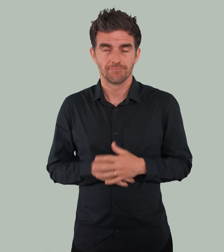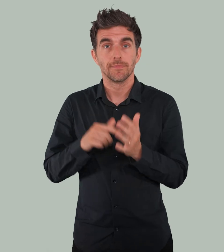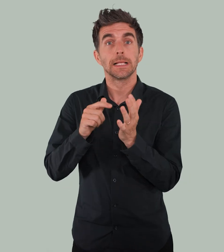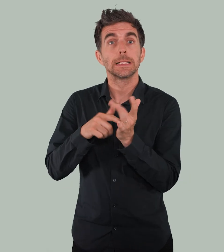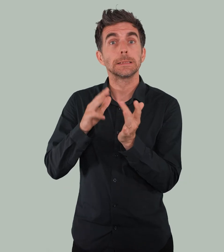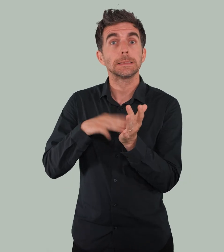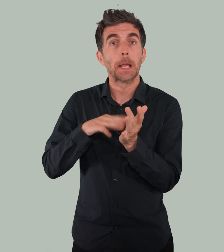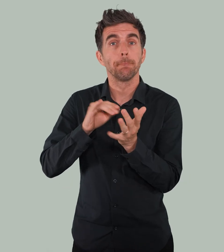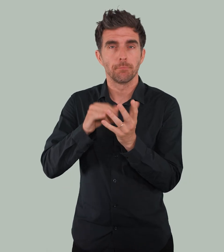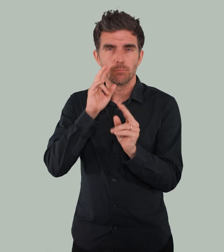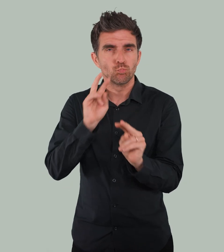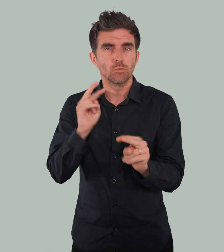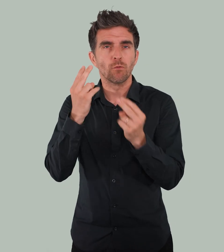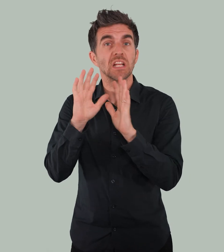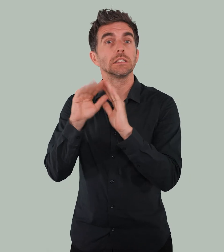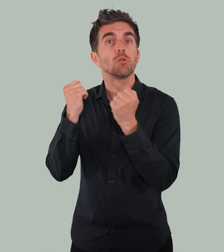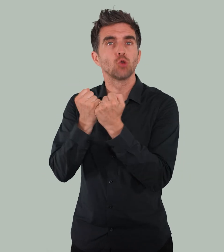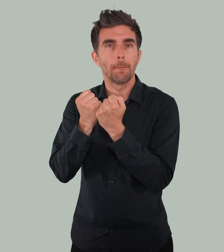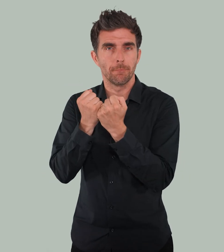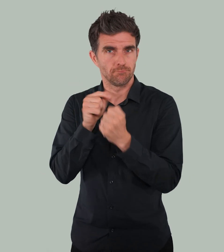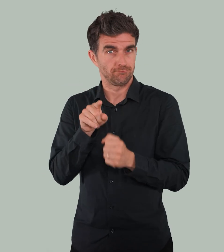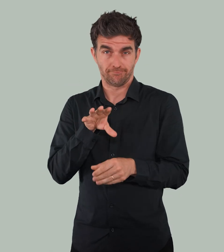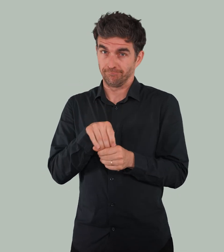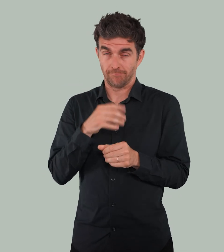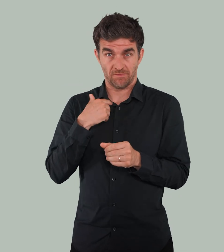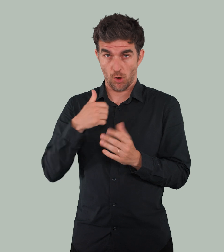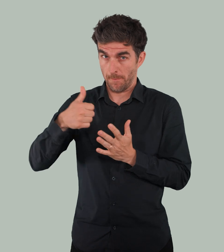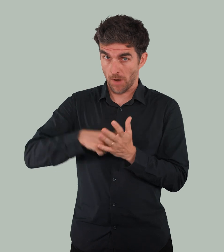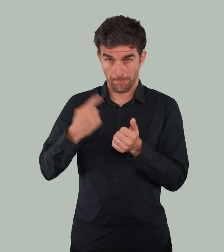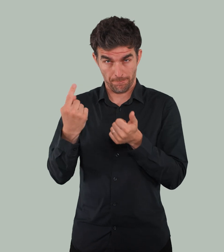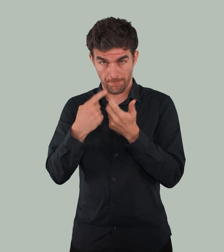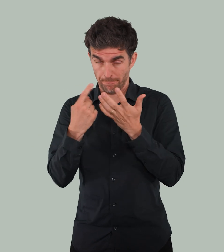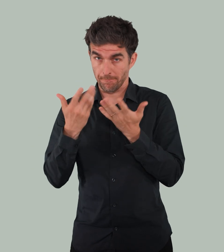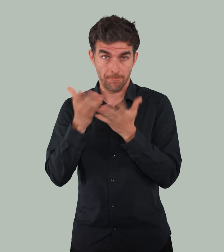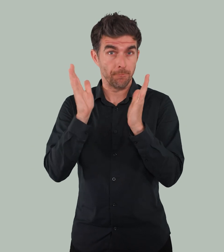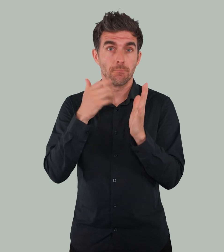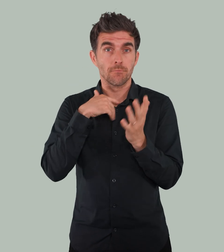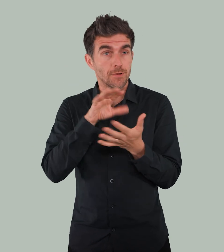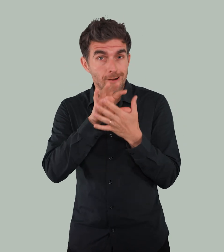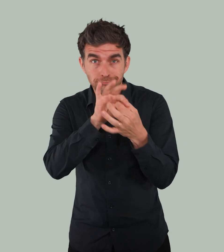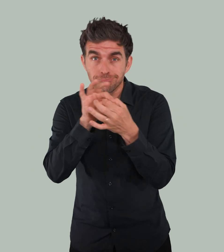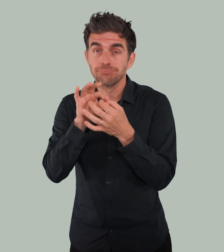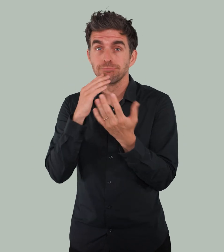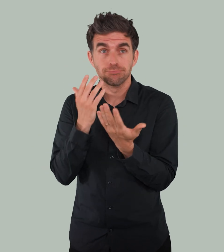1. The Timms Review steering group, as part of its wider programme of engagement